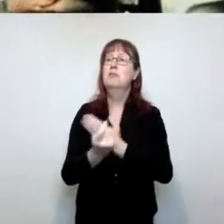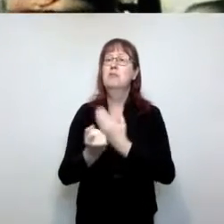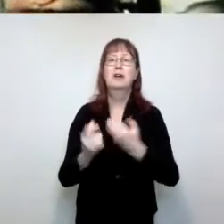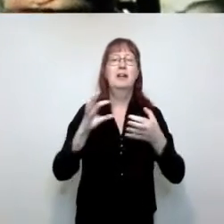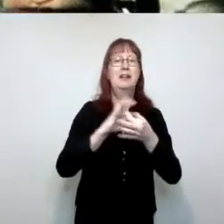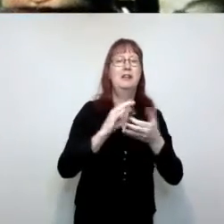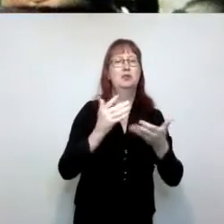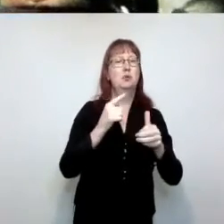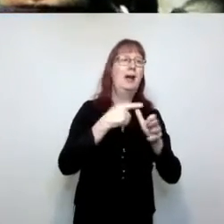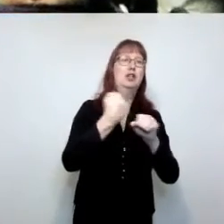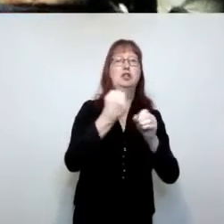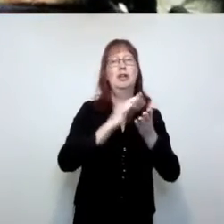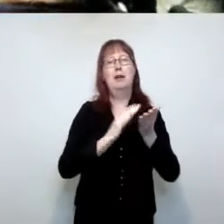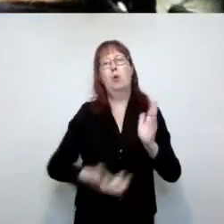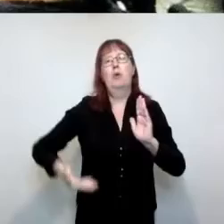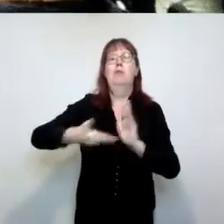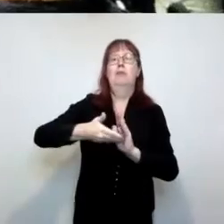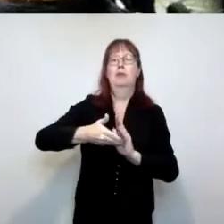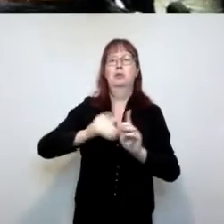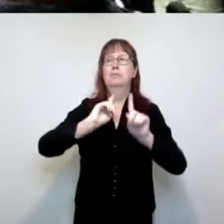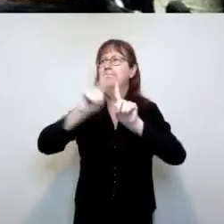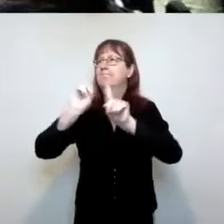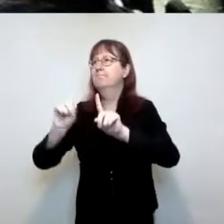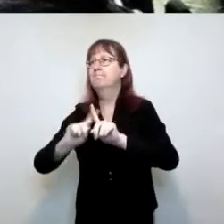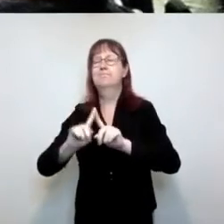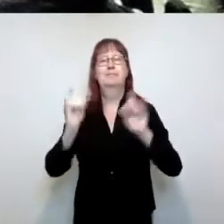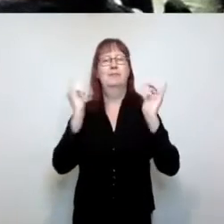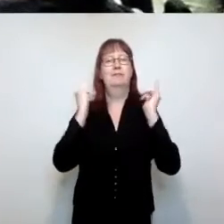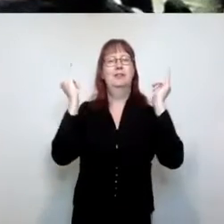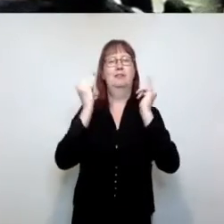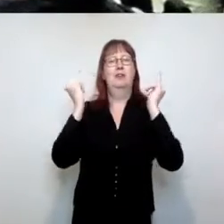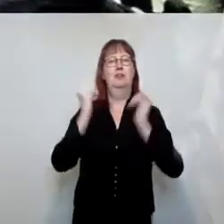often tagged onto an AGM or squeezed into other festivals.